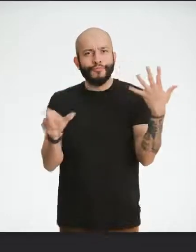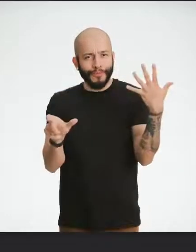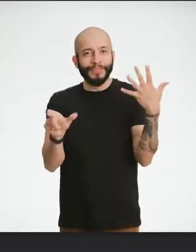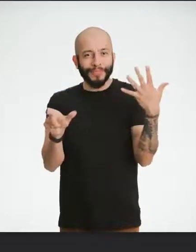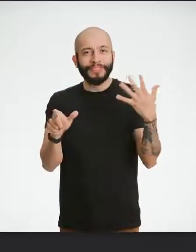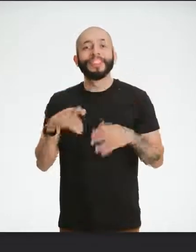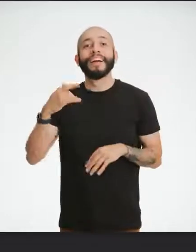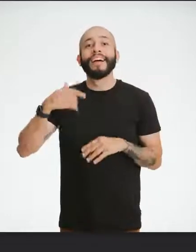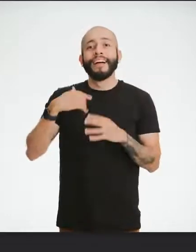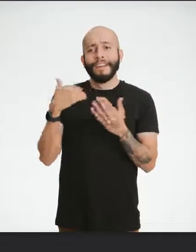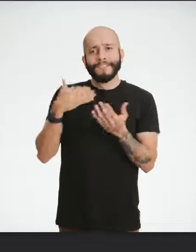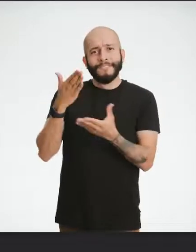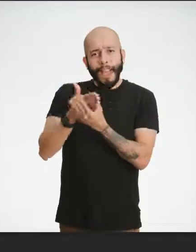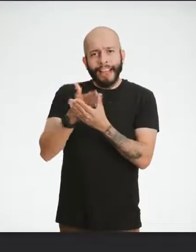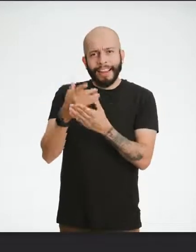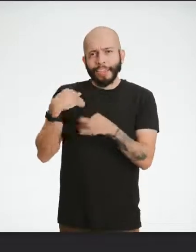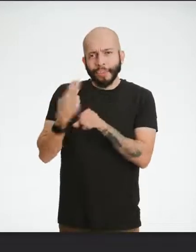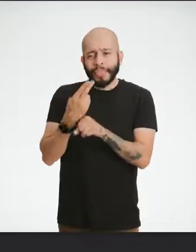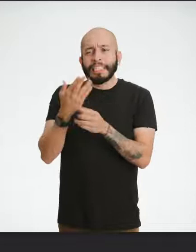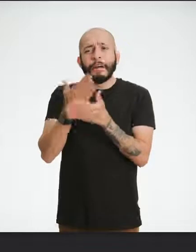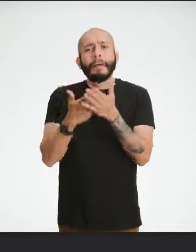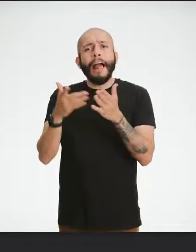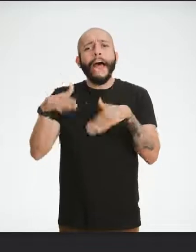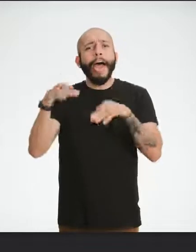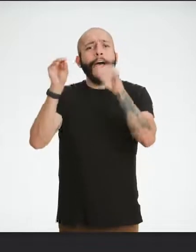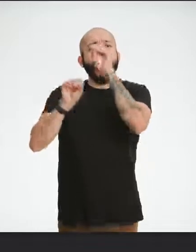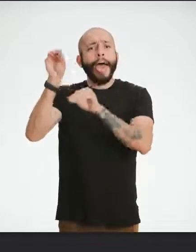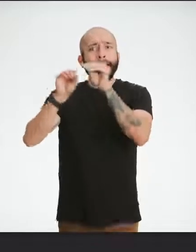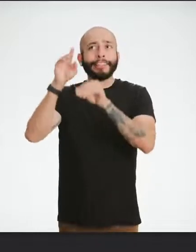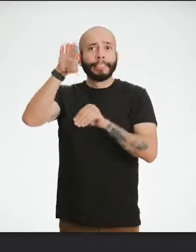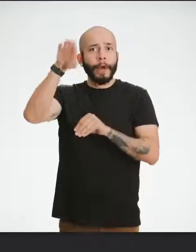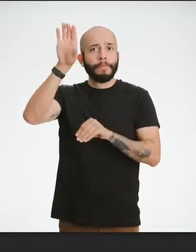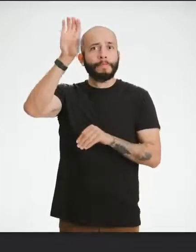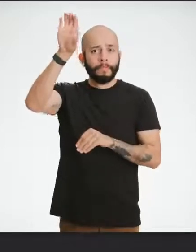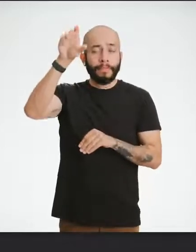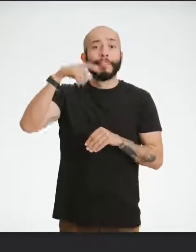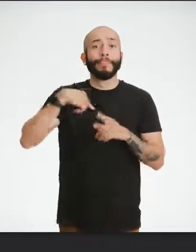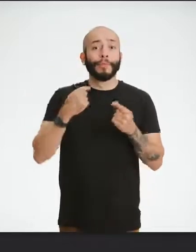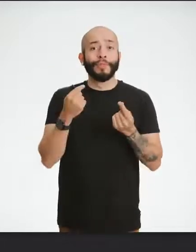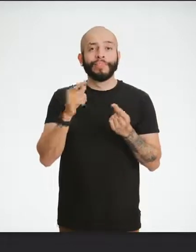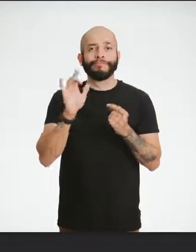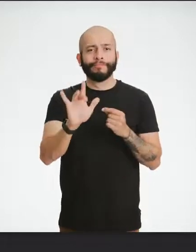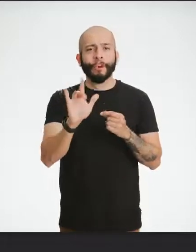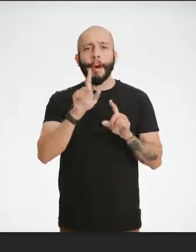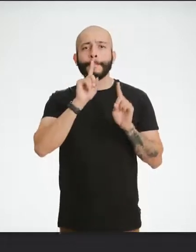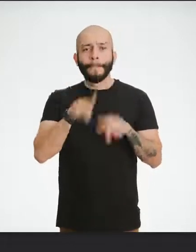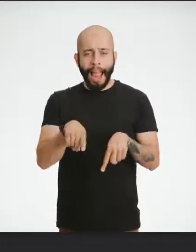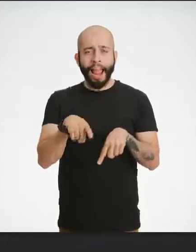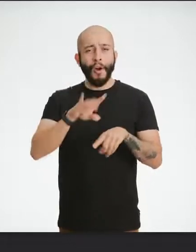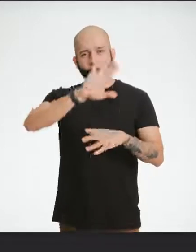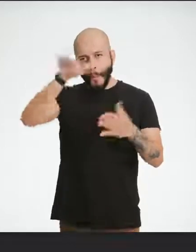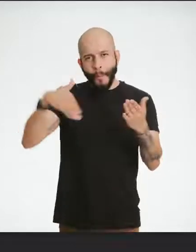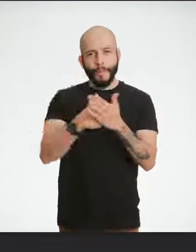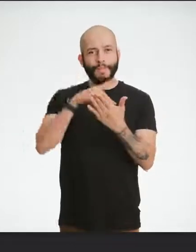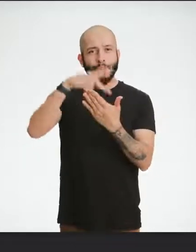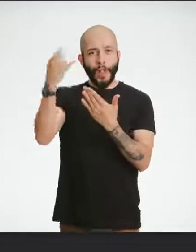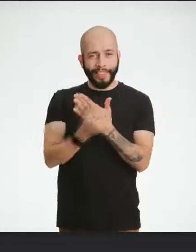Now, here's a file I've been editing with some unsorted imports at the top. I'll use the command on the entire project.